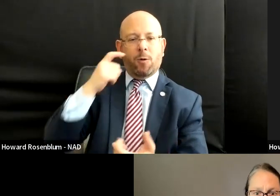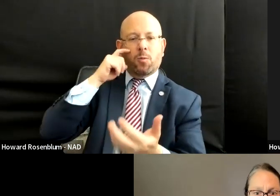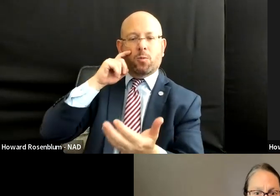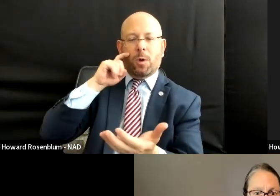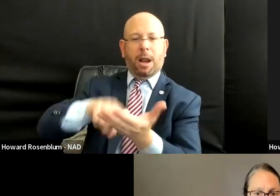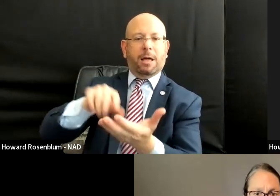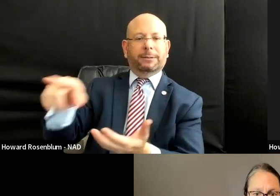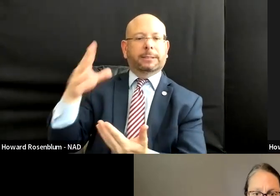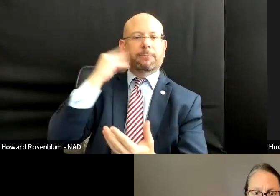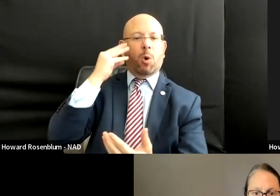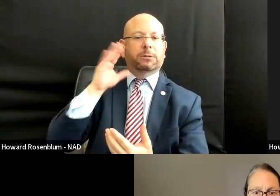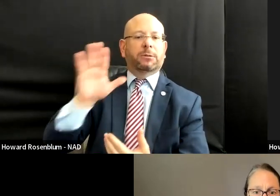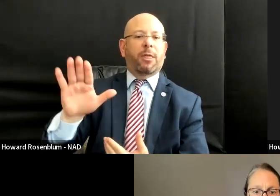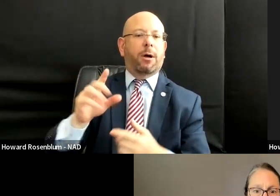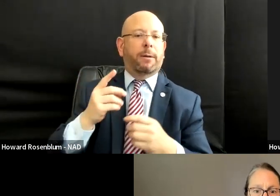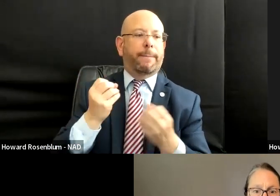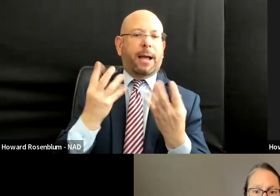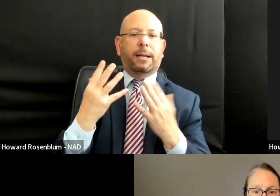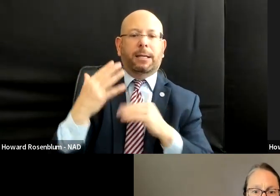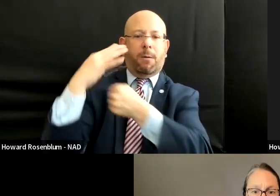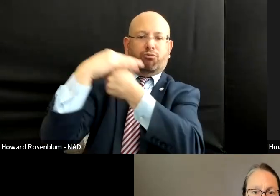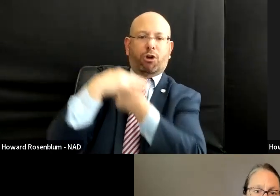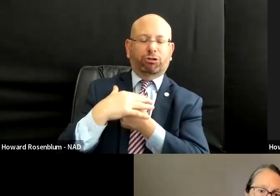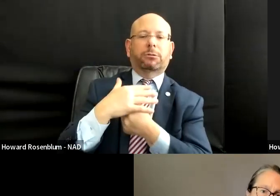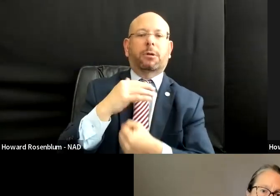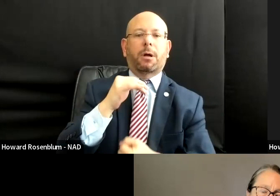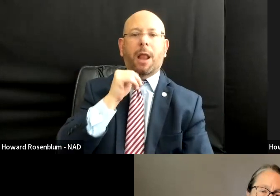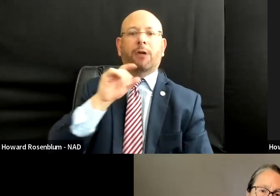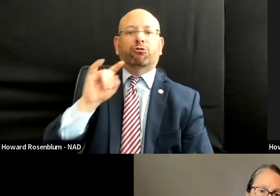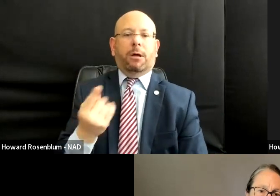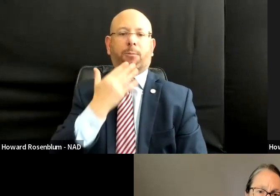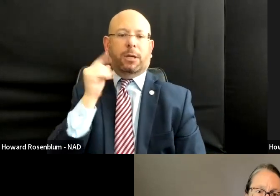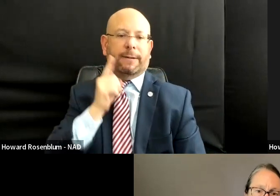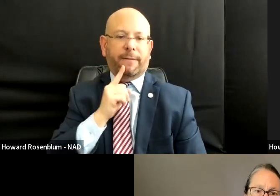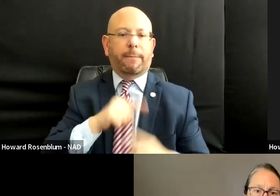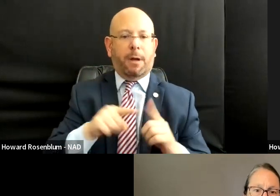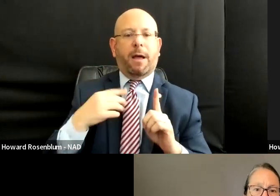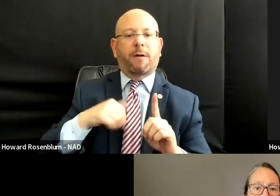this. The Deaf community is not monolithic. You have people who identify as different intersections,